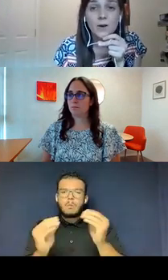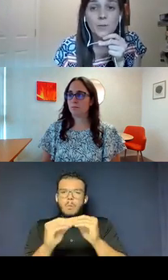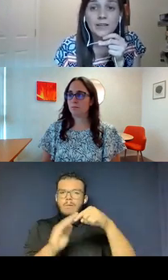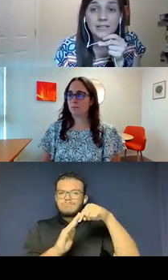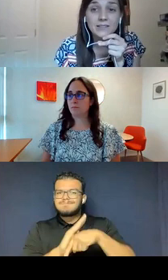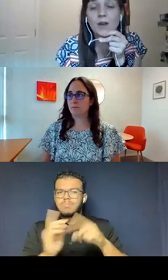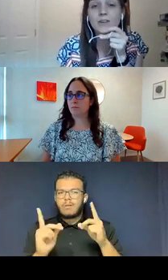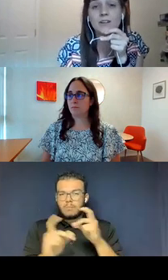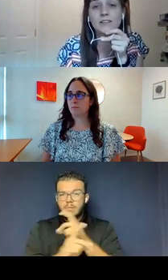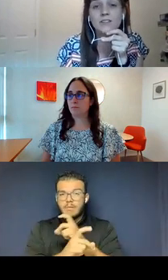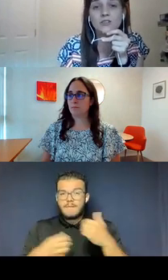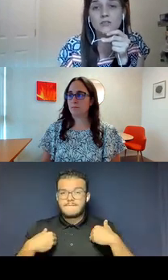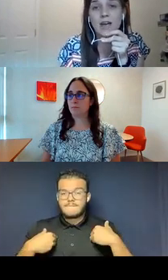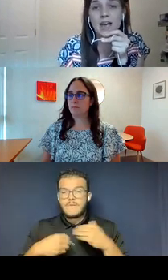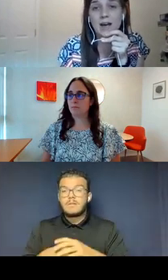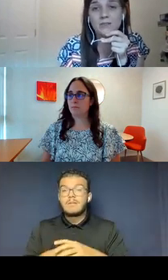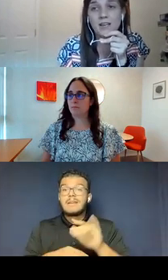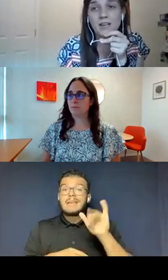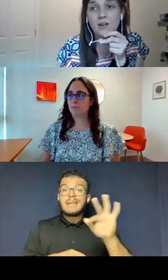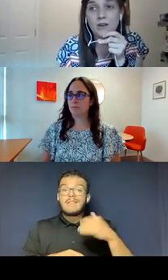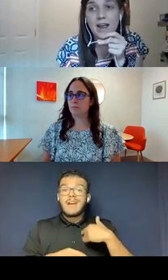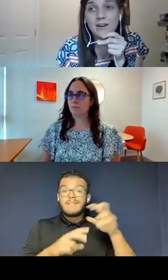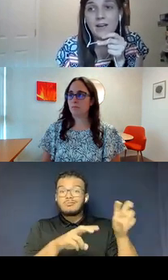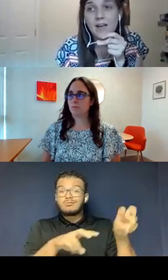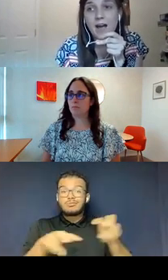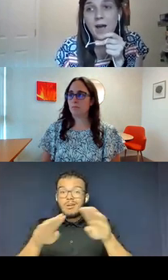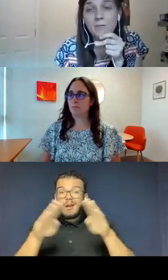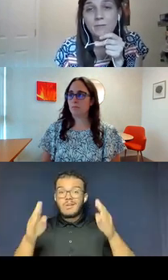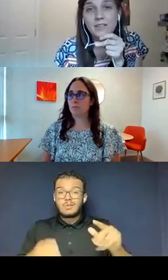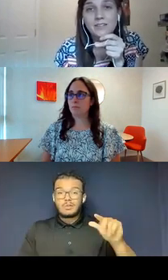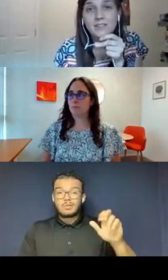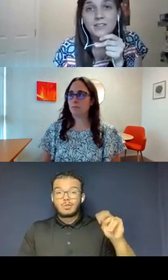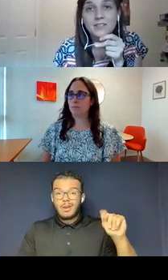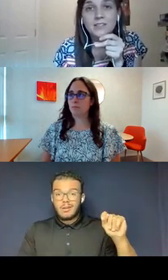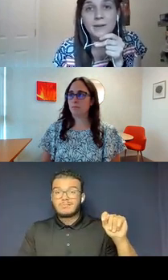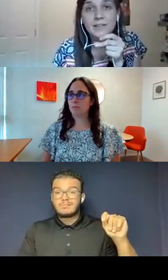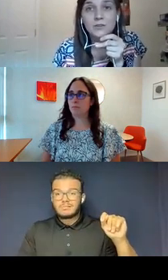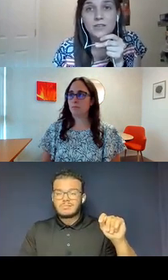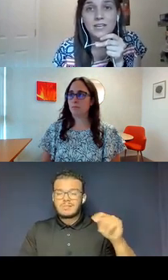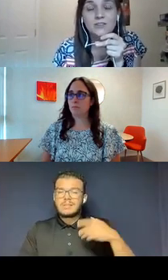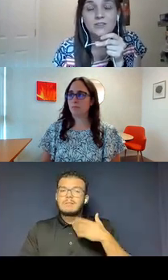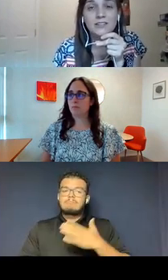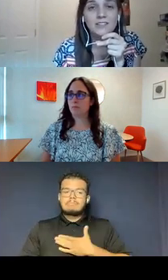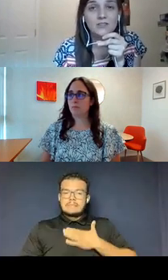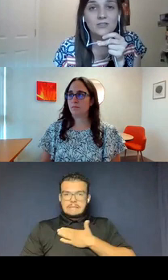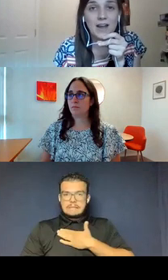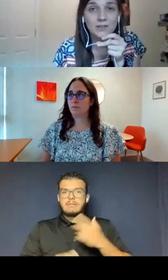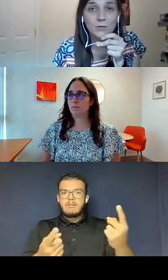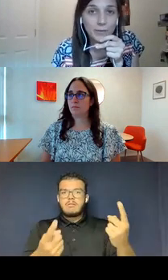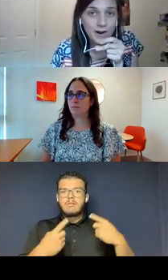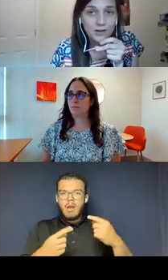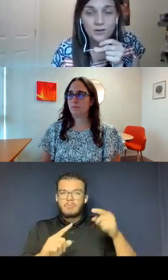So please if you have a transitional housing grant, consider coming to the transitional housing webinar.